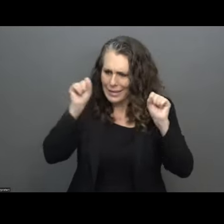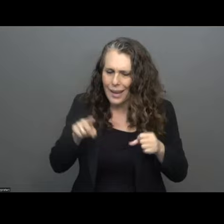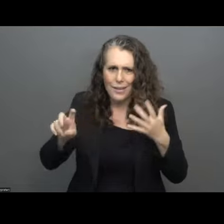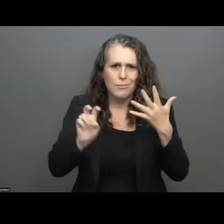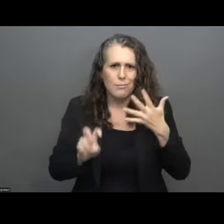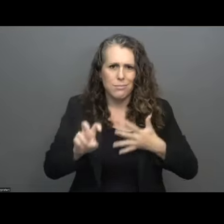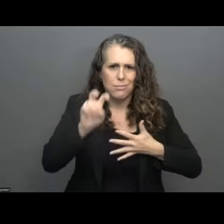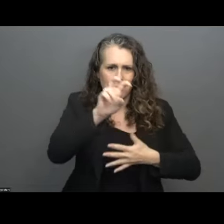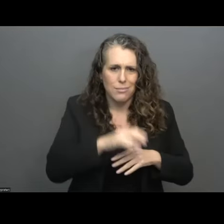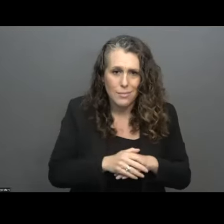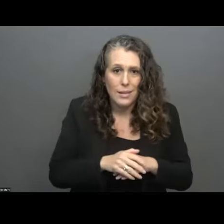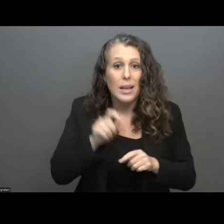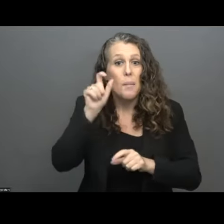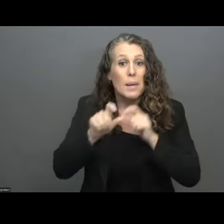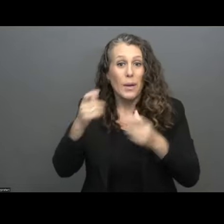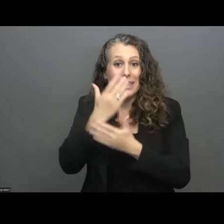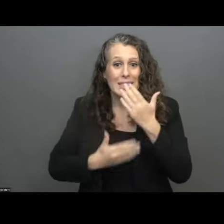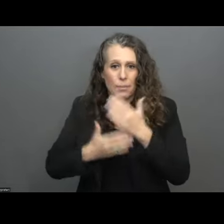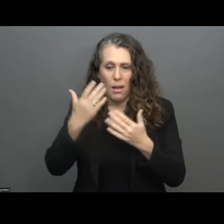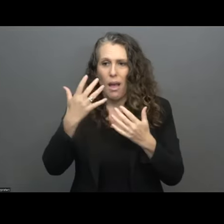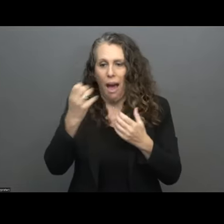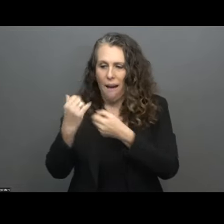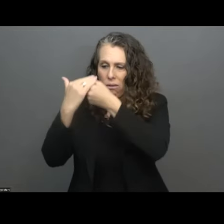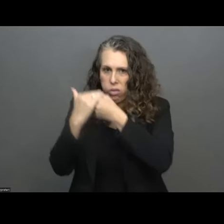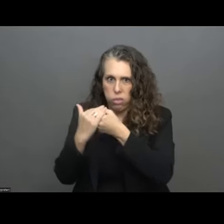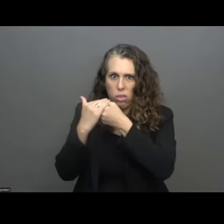faced by people with disabilities. 09:47:59 And we really truly believe that